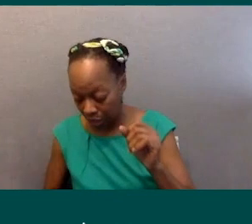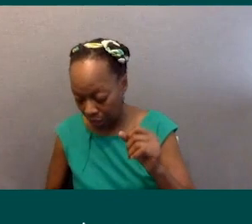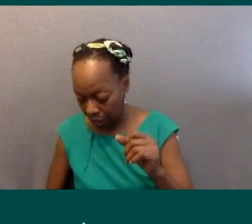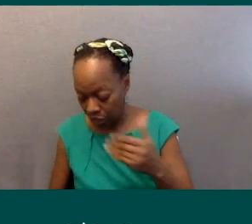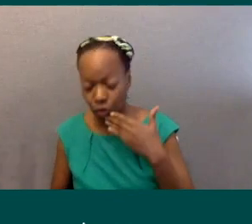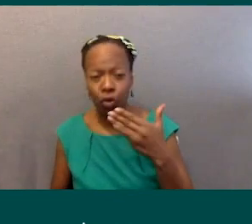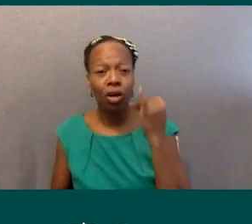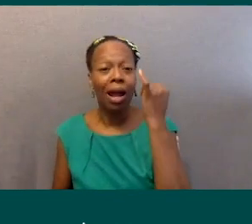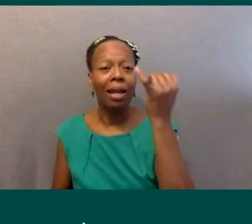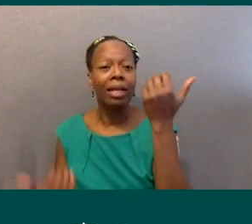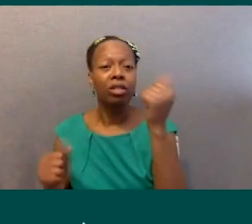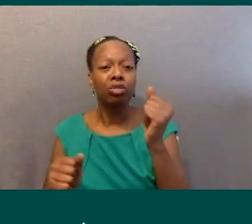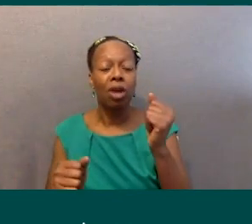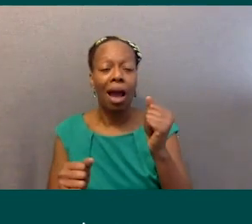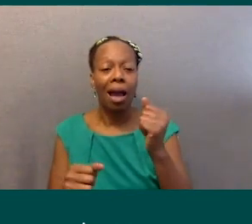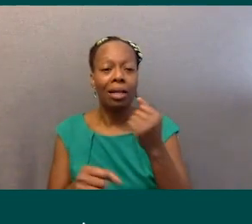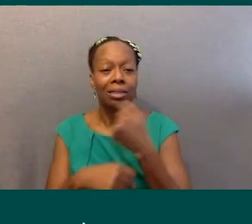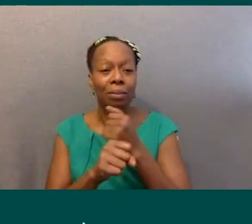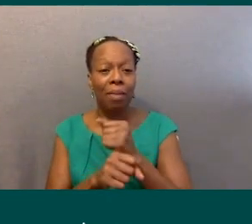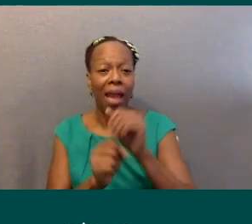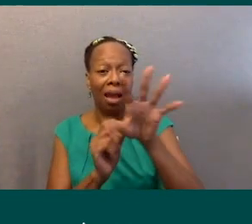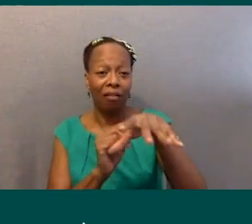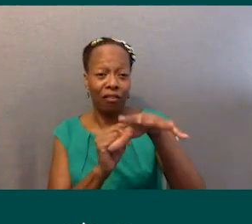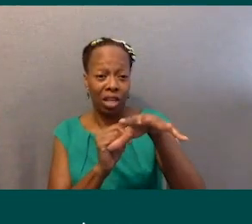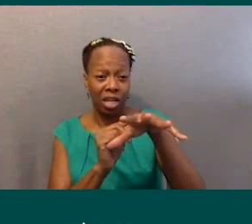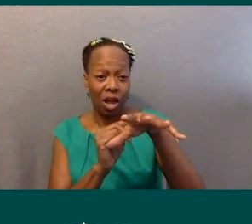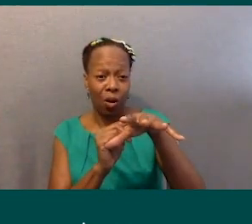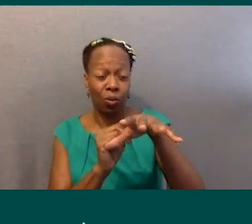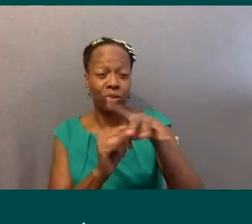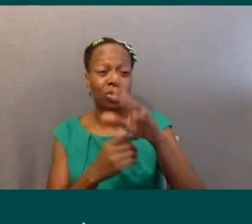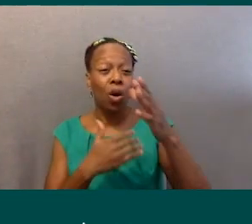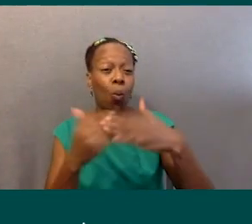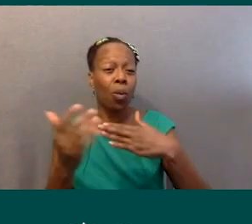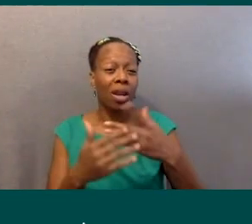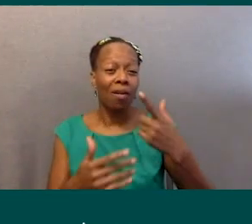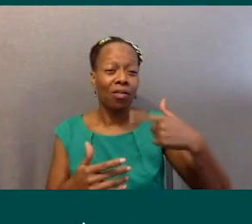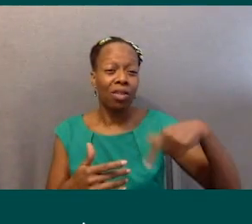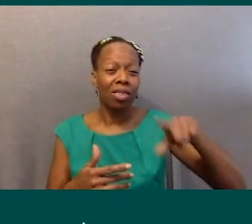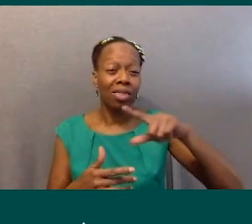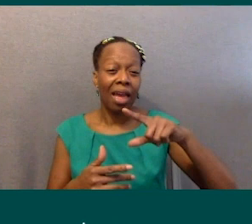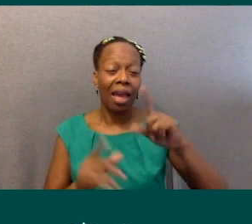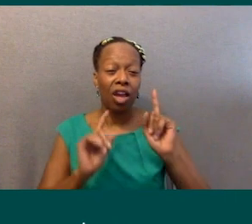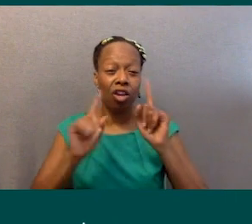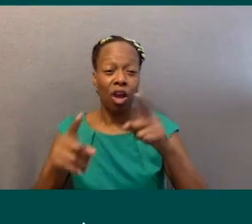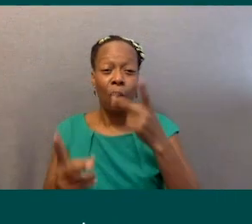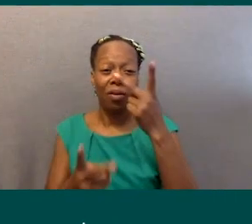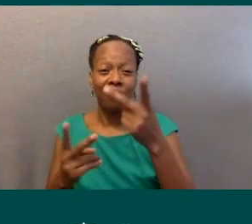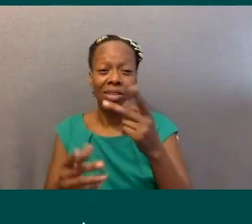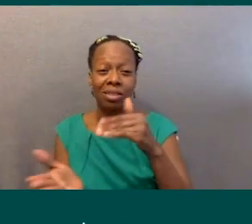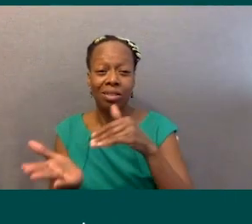for example, so when they come and see you or whoever that they're speaking to or seeing that they can actually see that,